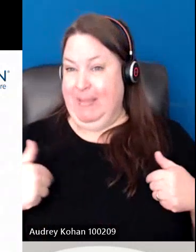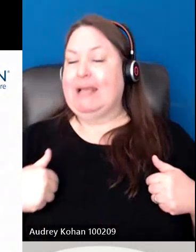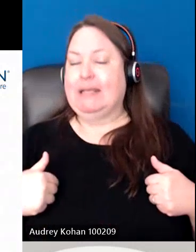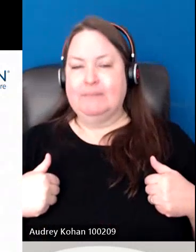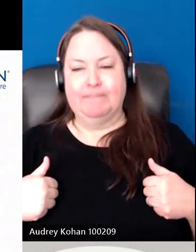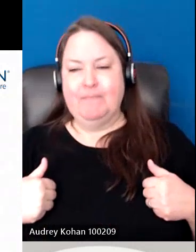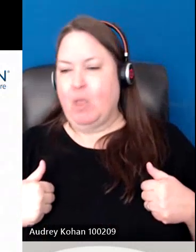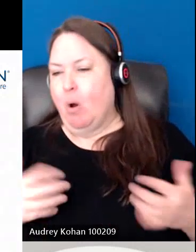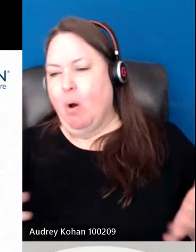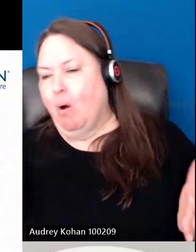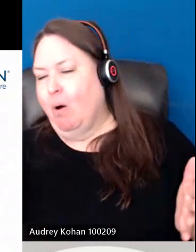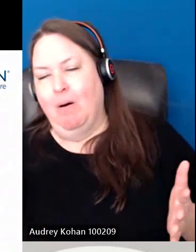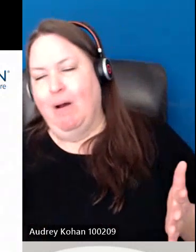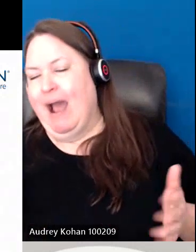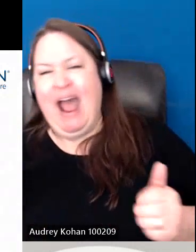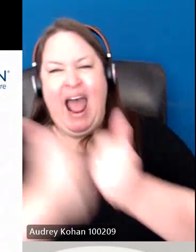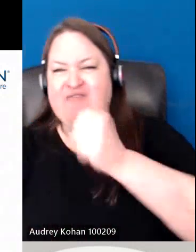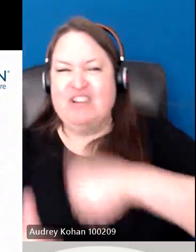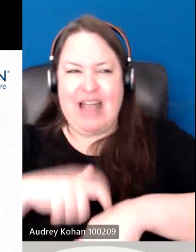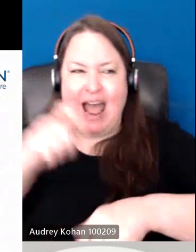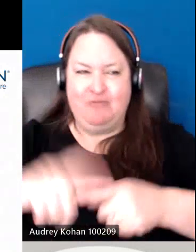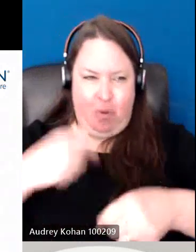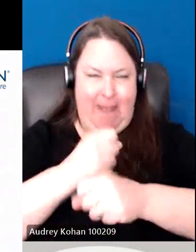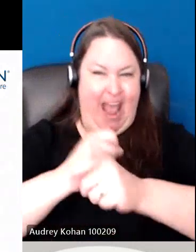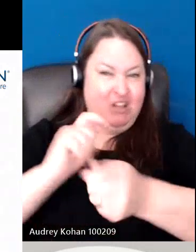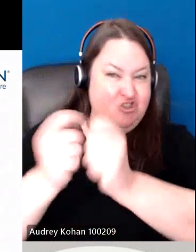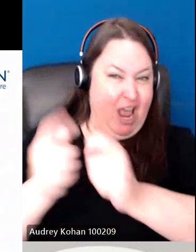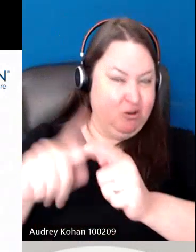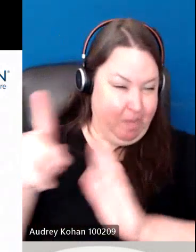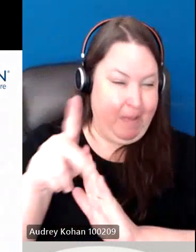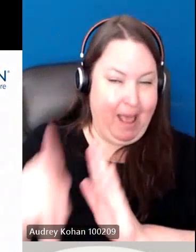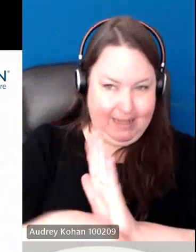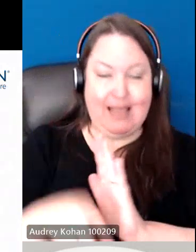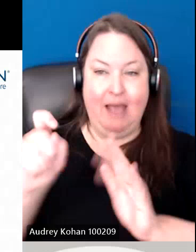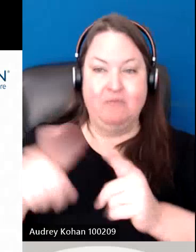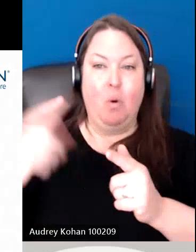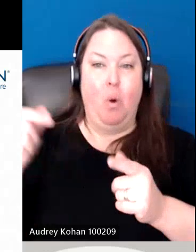nightmare every time we had to make a change to a policy it had to go to a policy Review Committee